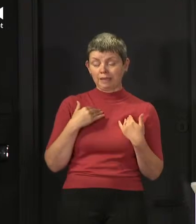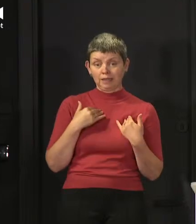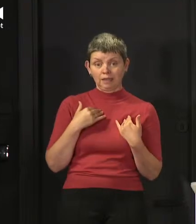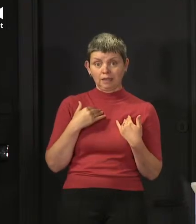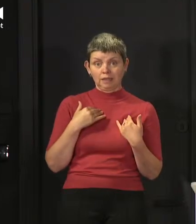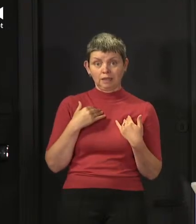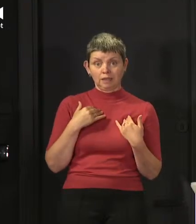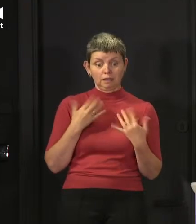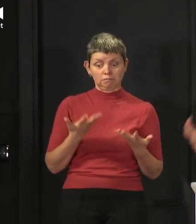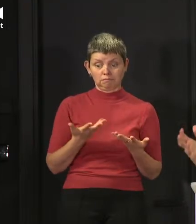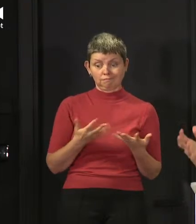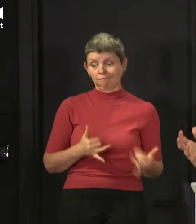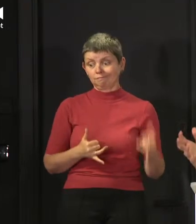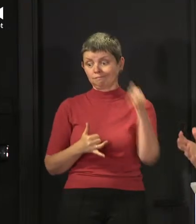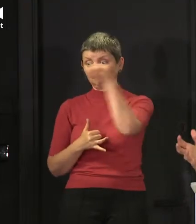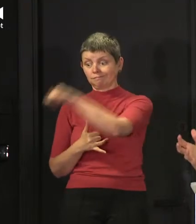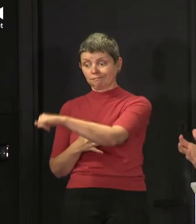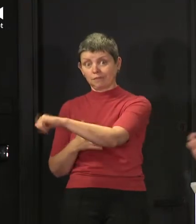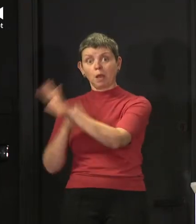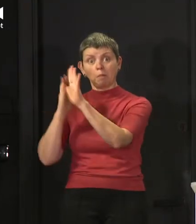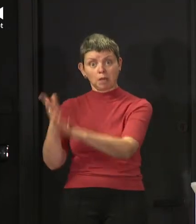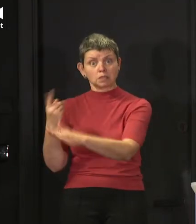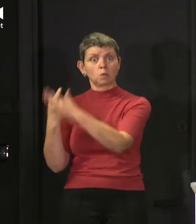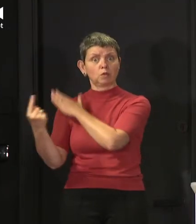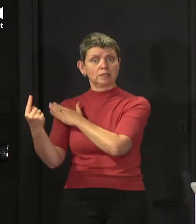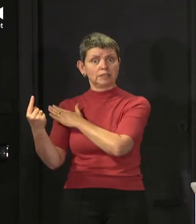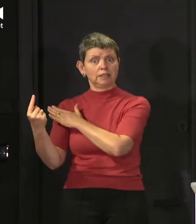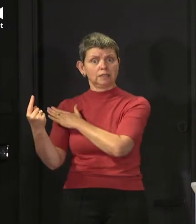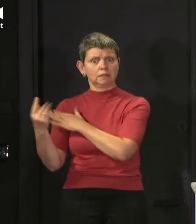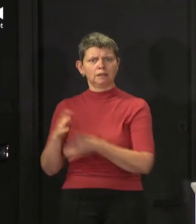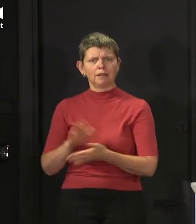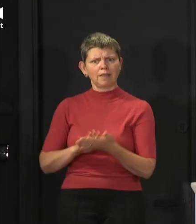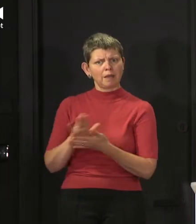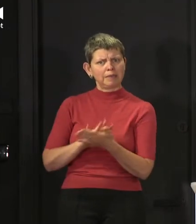to passengers from the UK going into their countries. That's not a reflection on the